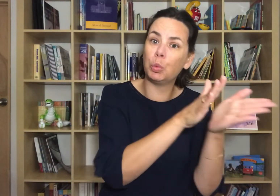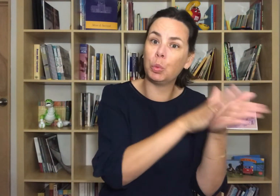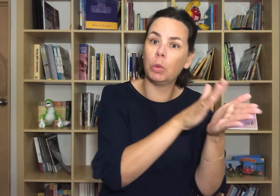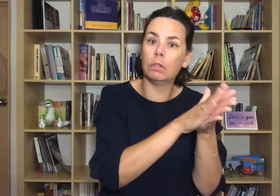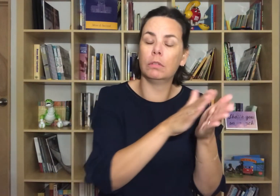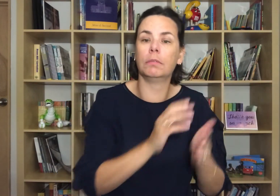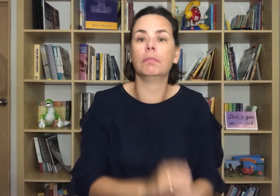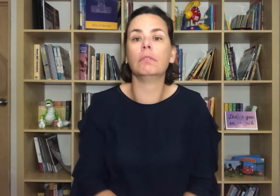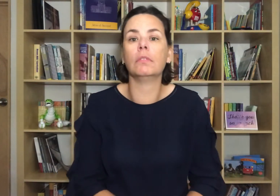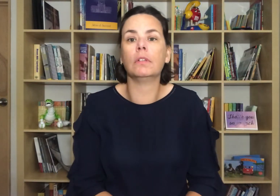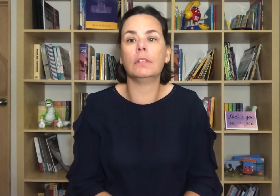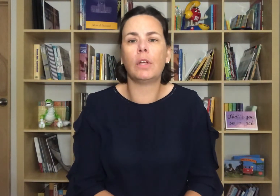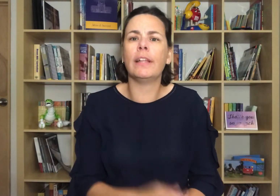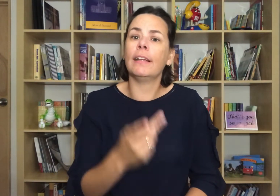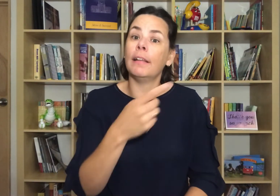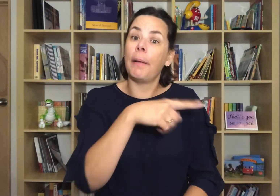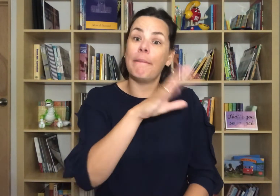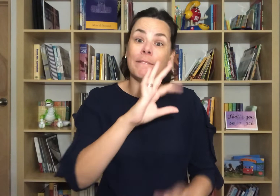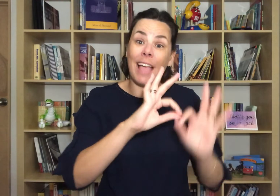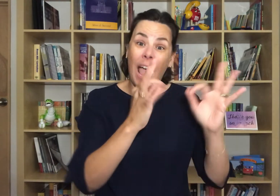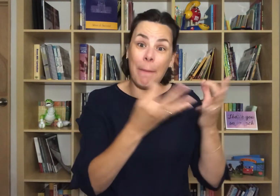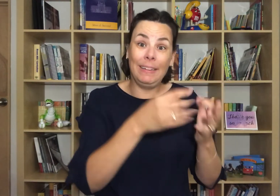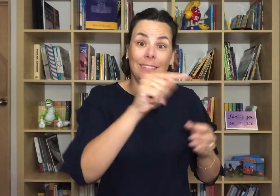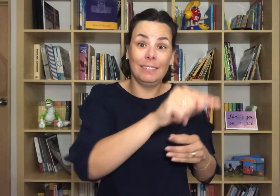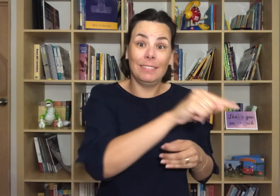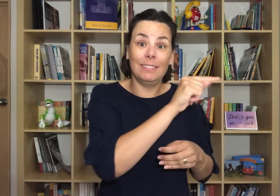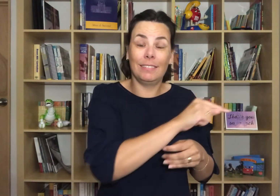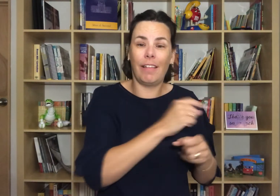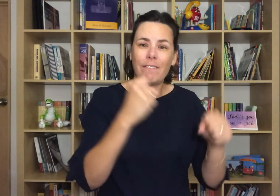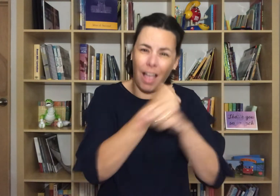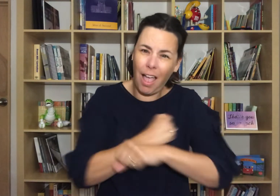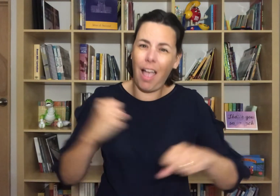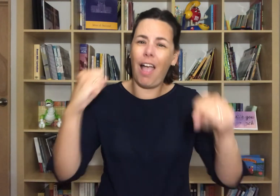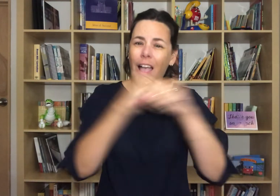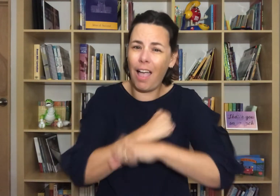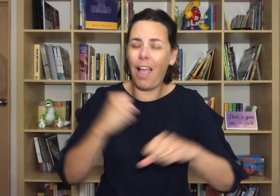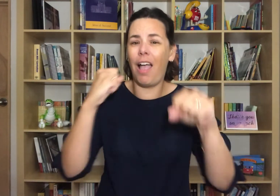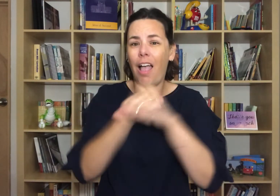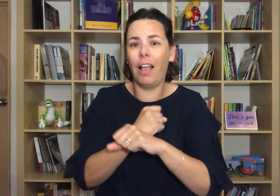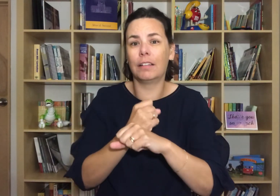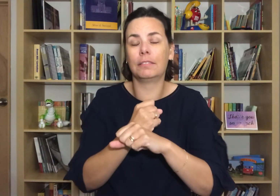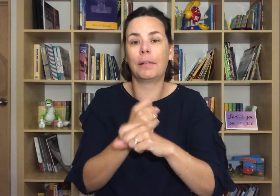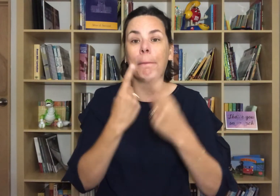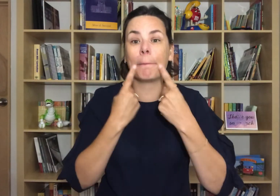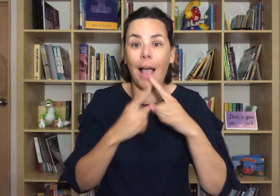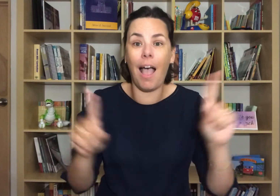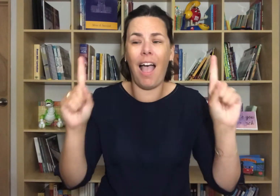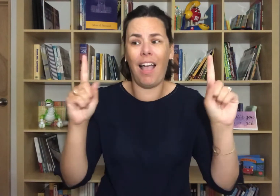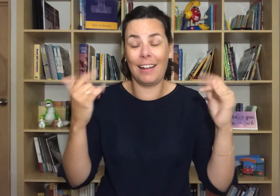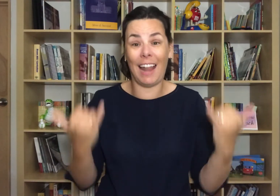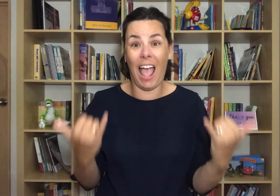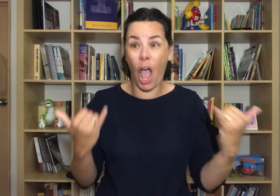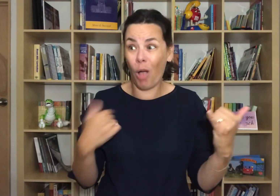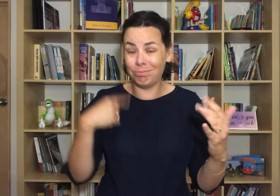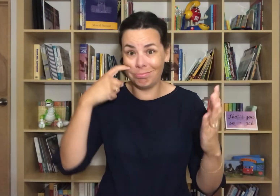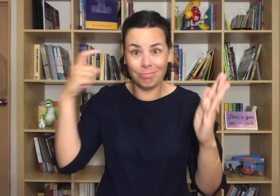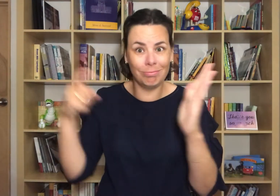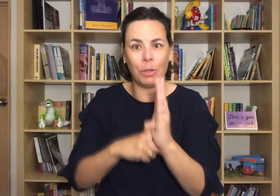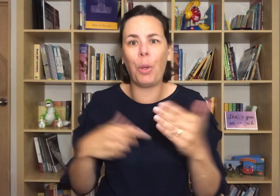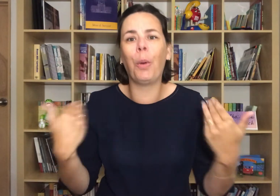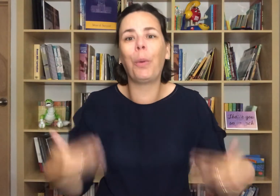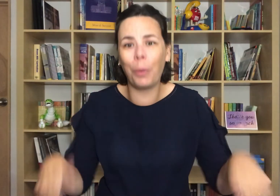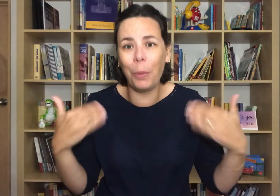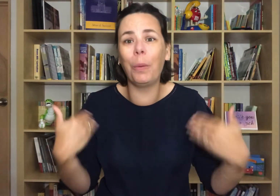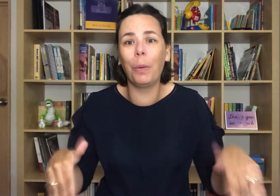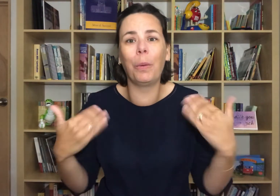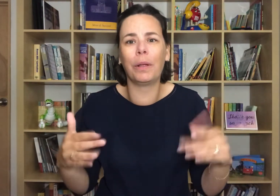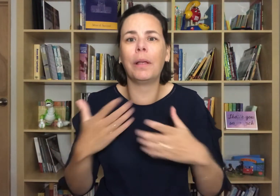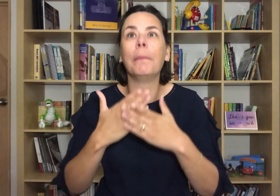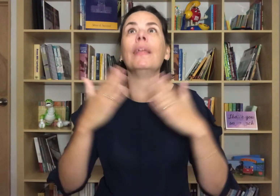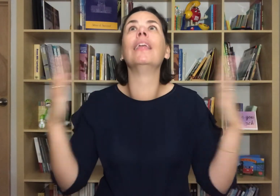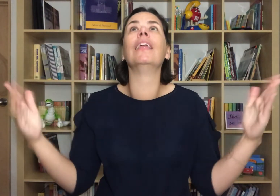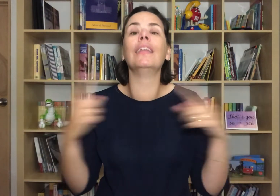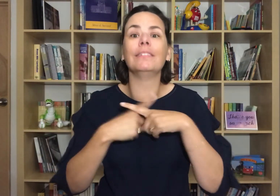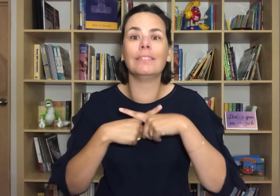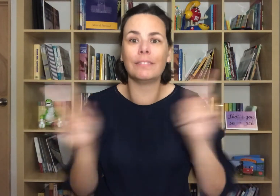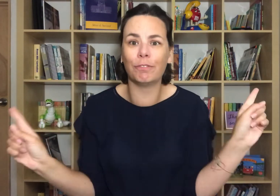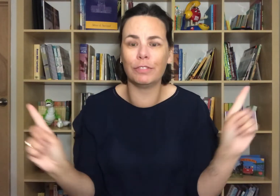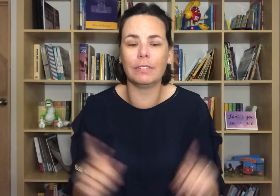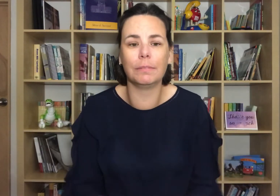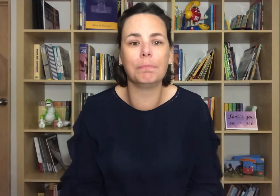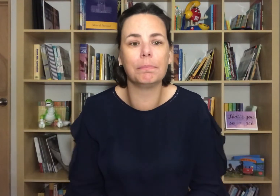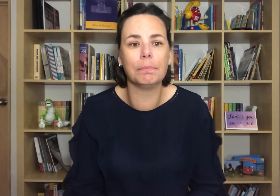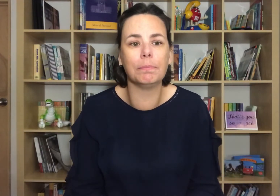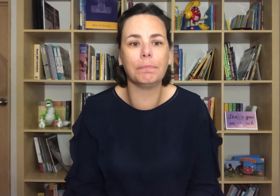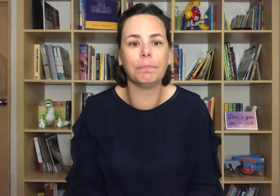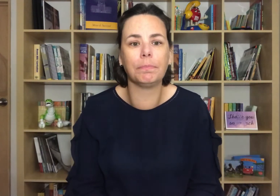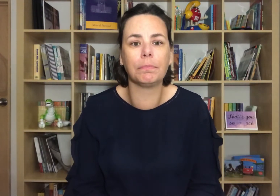academically to the public school system. That changed over the years.